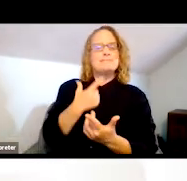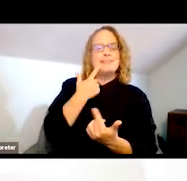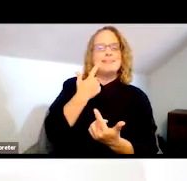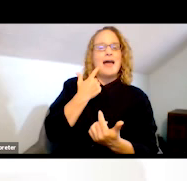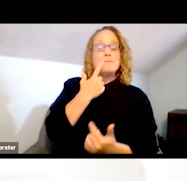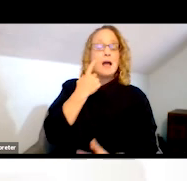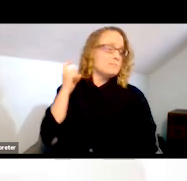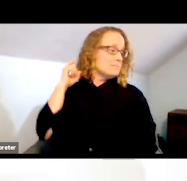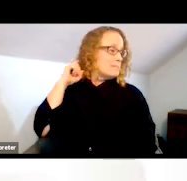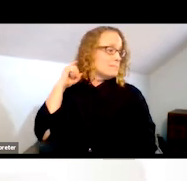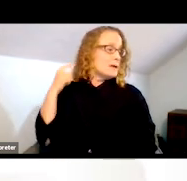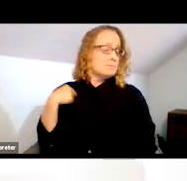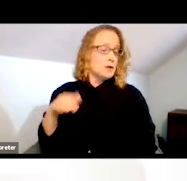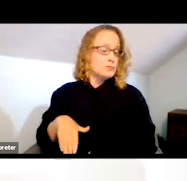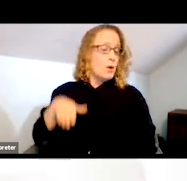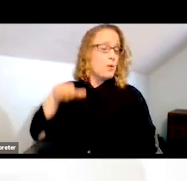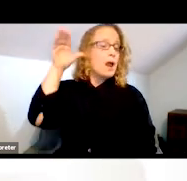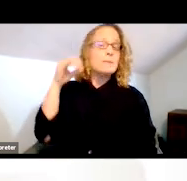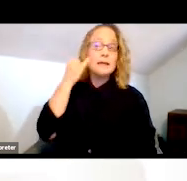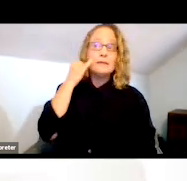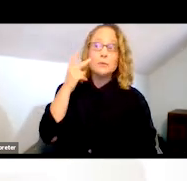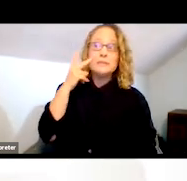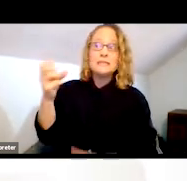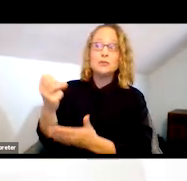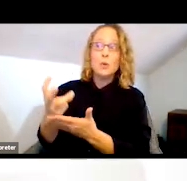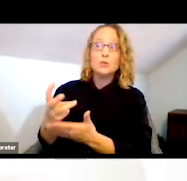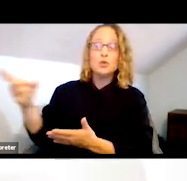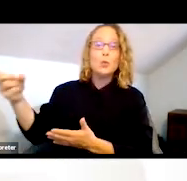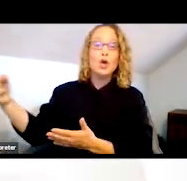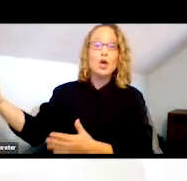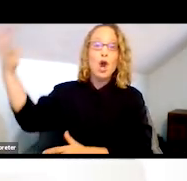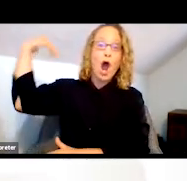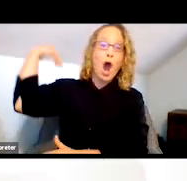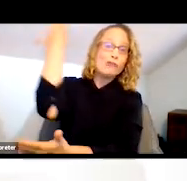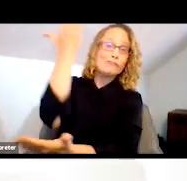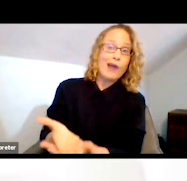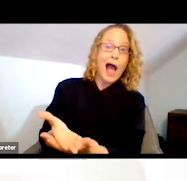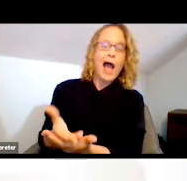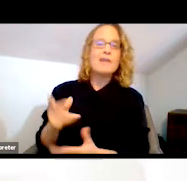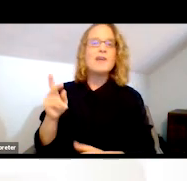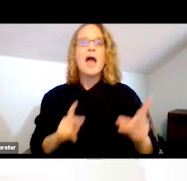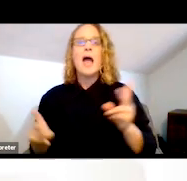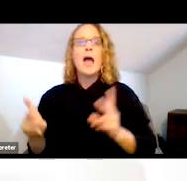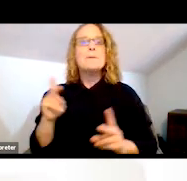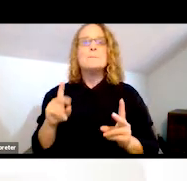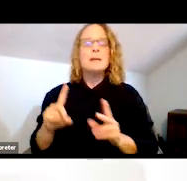And working as a clinical social worker in the community today, sometimes I'm getting out of my car and I'm going to do a home visit.